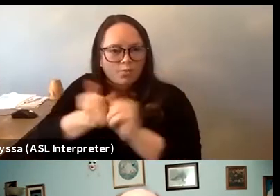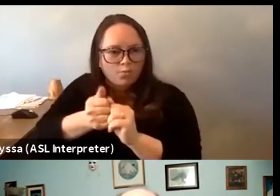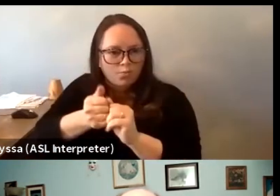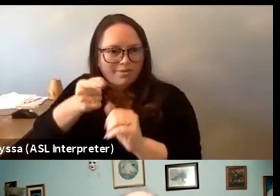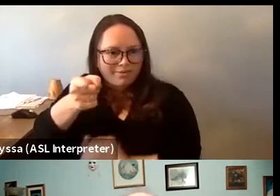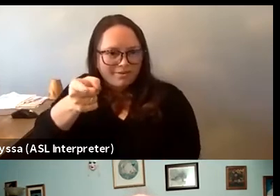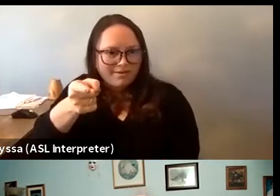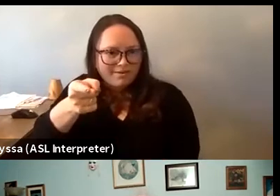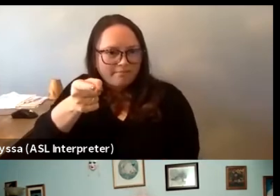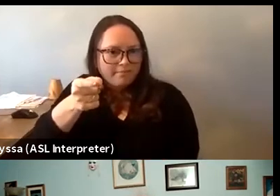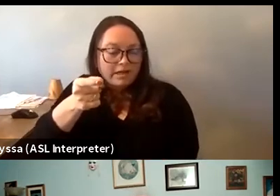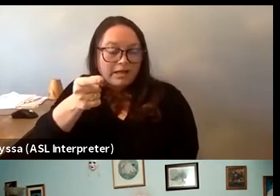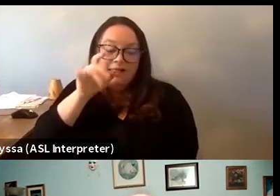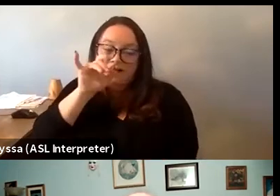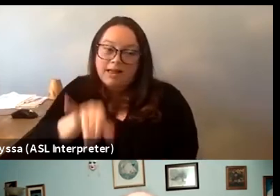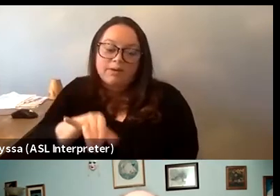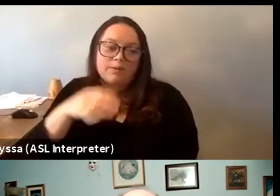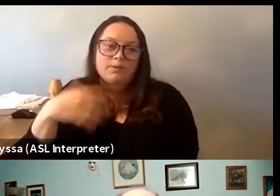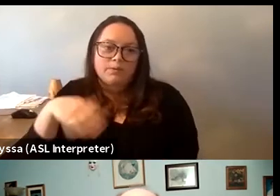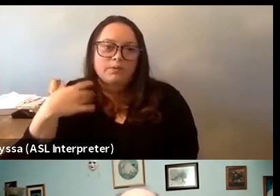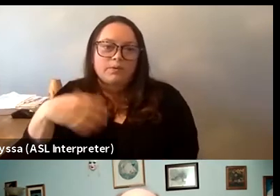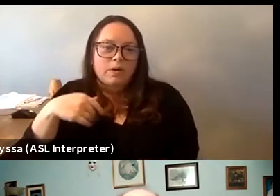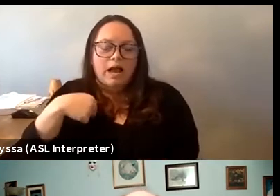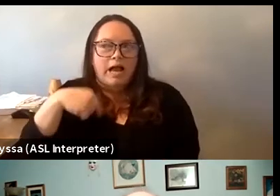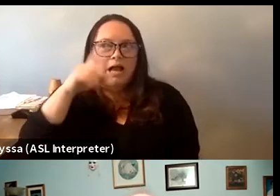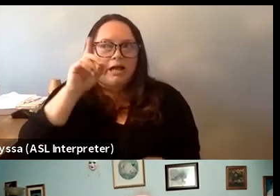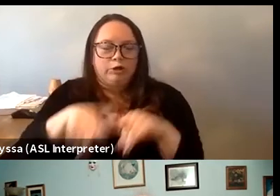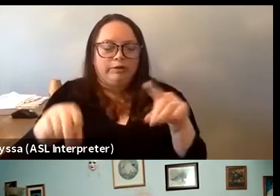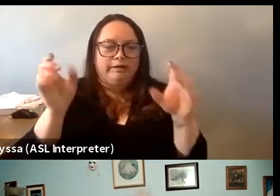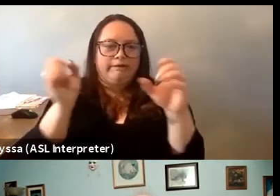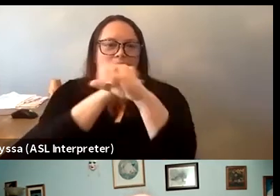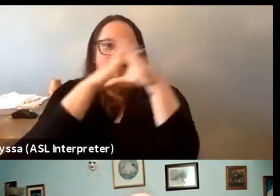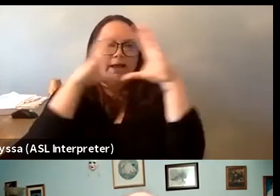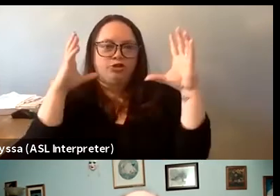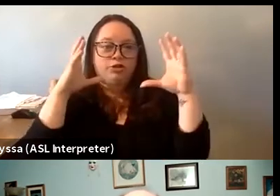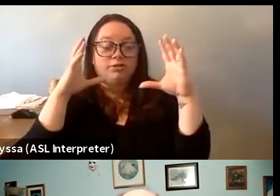have imagined. So the journey is hard. It's a struggle to